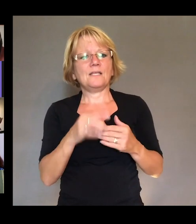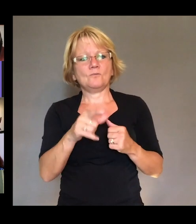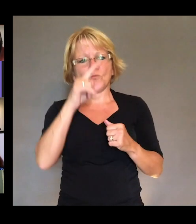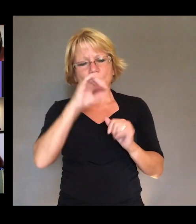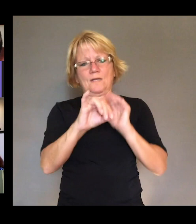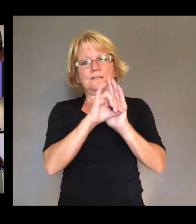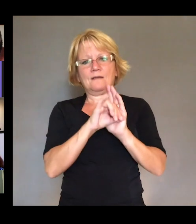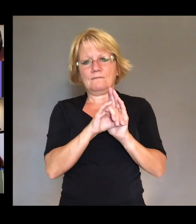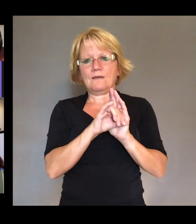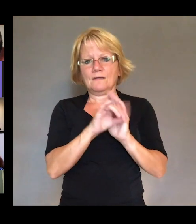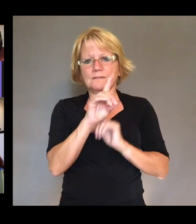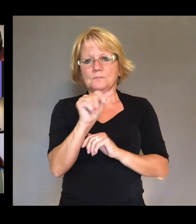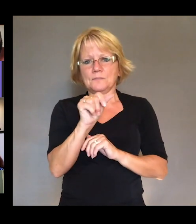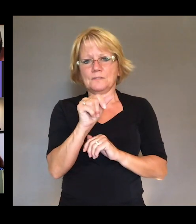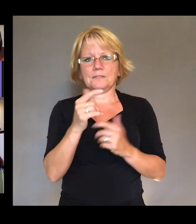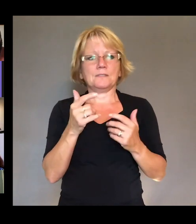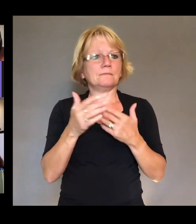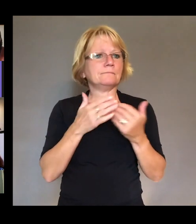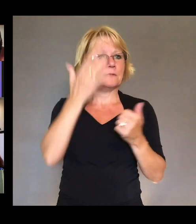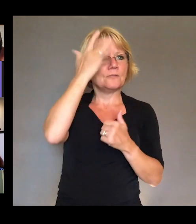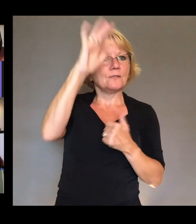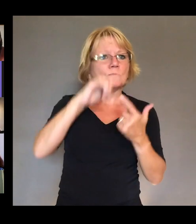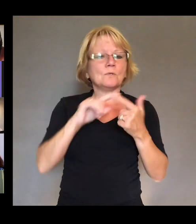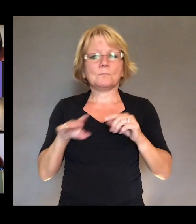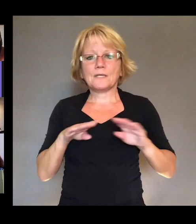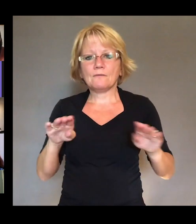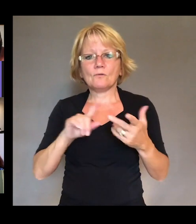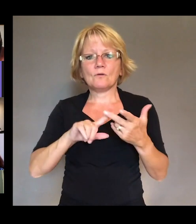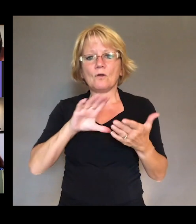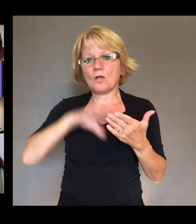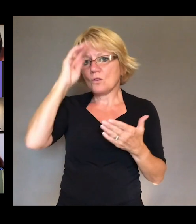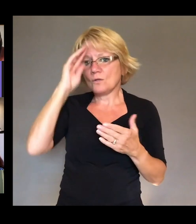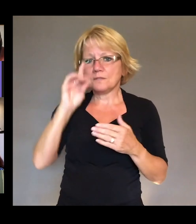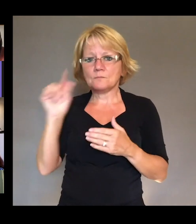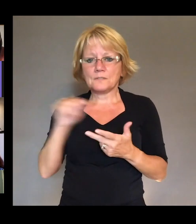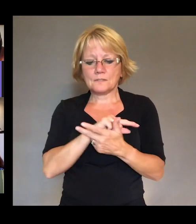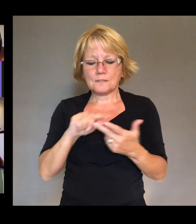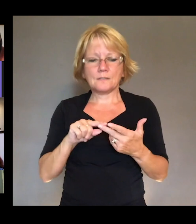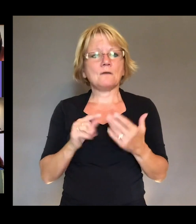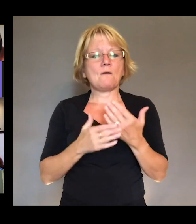identifying a student with a disability, whether it's intellectual behavioral, or a learning disability.